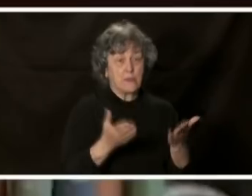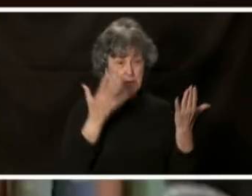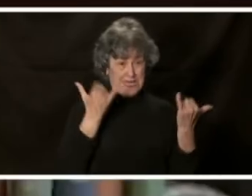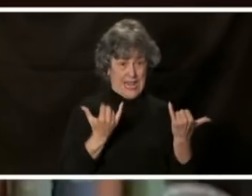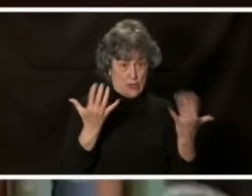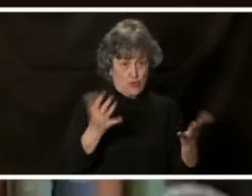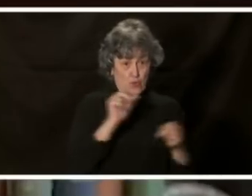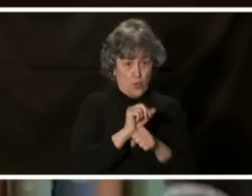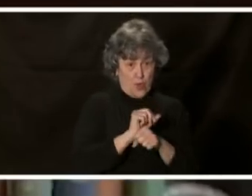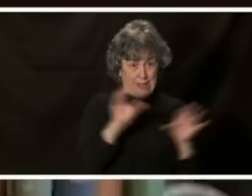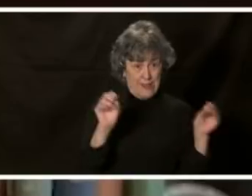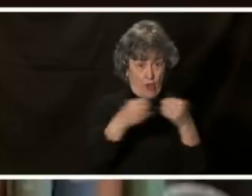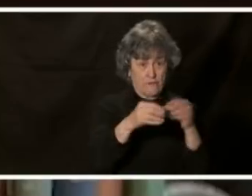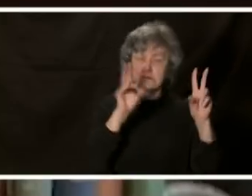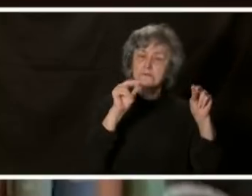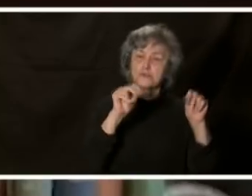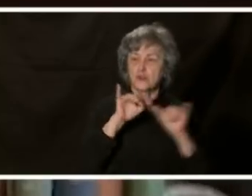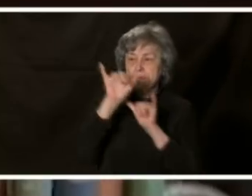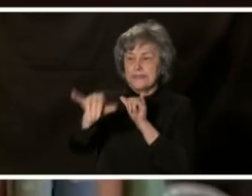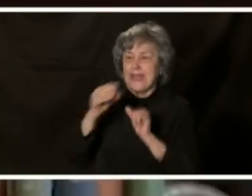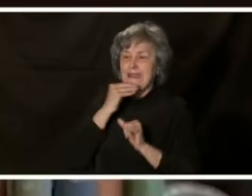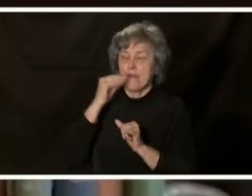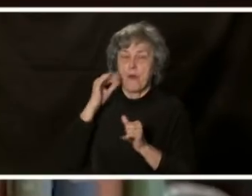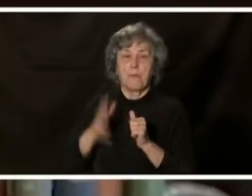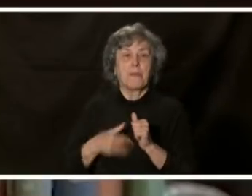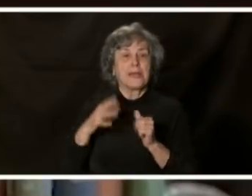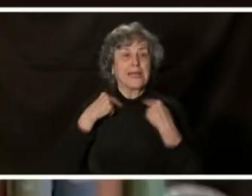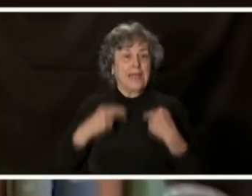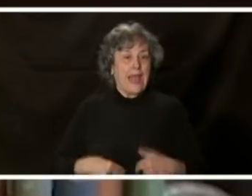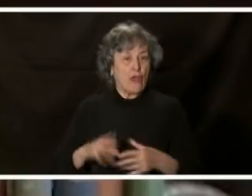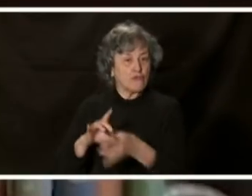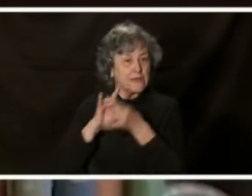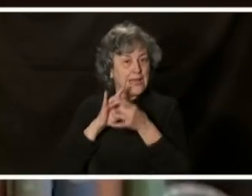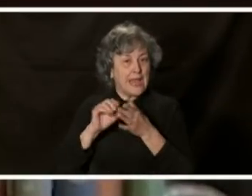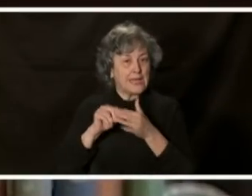IN HEALTH RELATED FIELDS, EDUCATION, OR IN OTHER FIELDS,